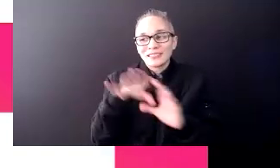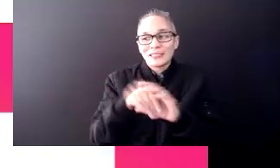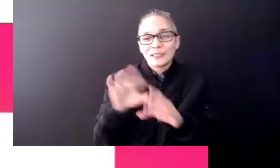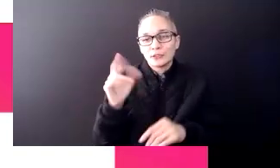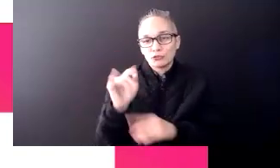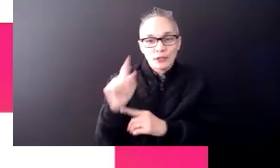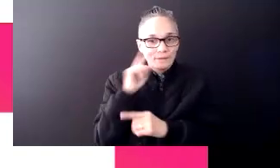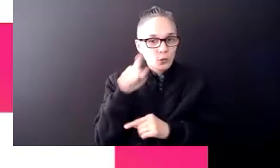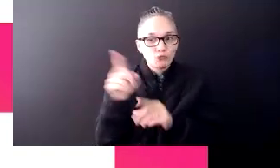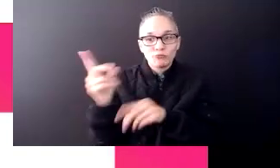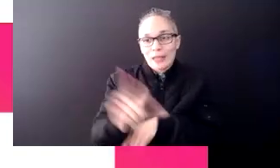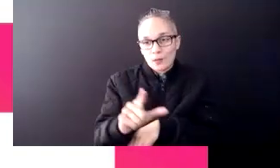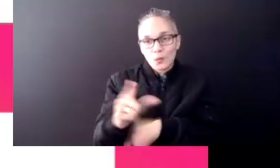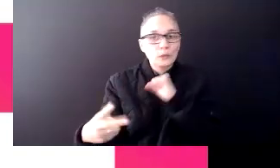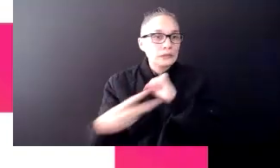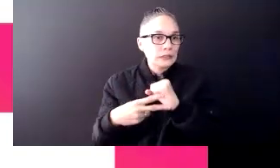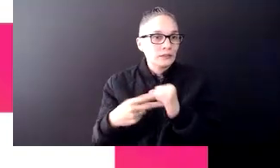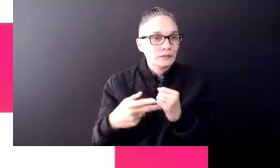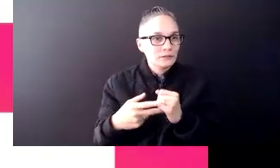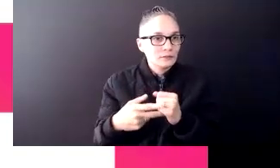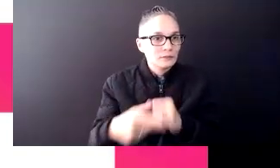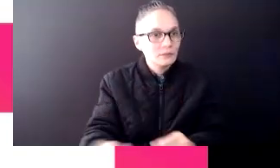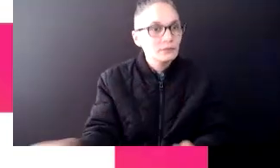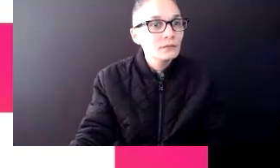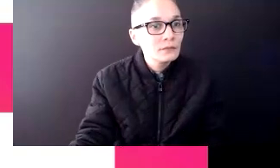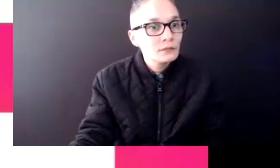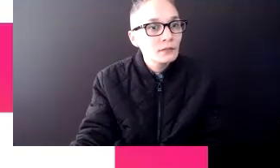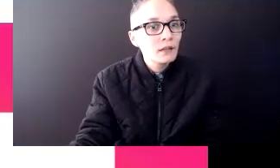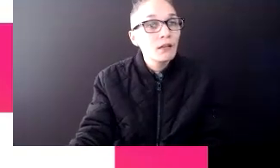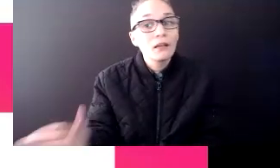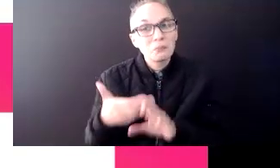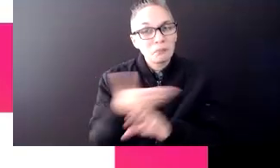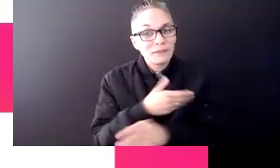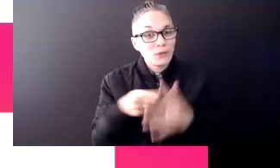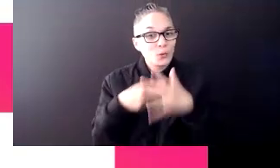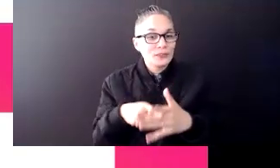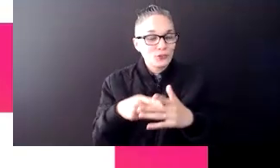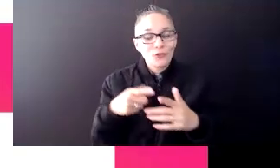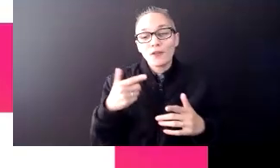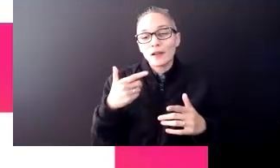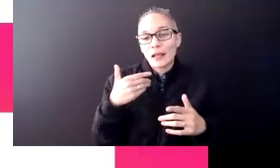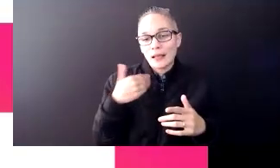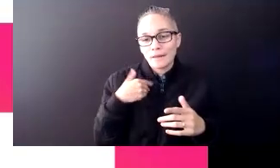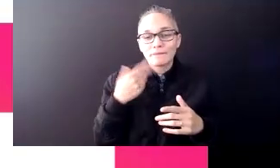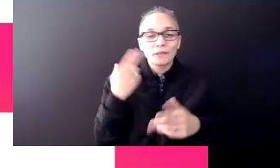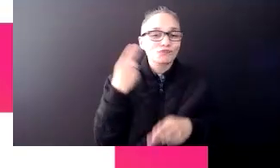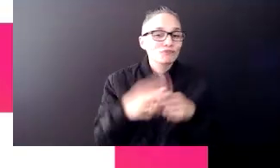as a reference as well too. So before we get started, I have a little activity for us to do.